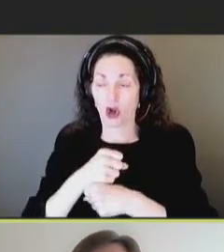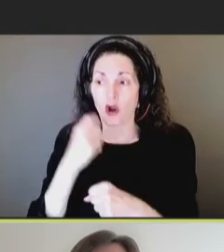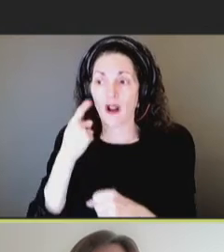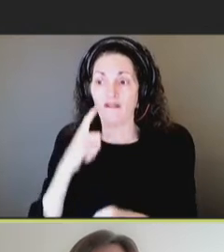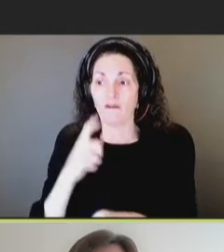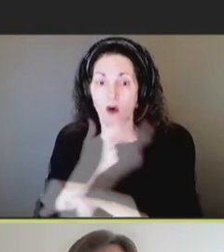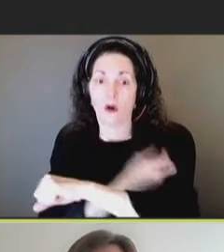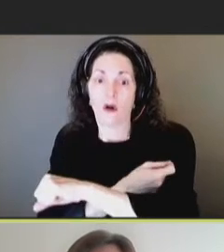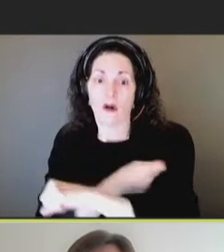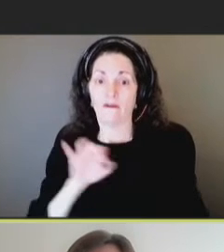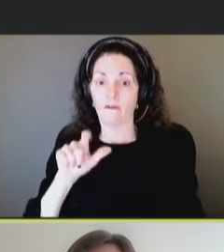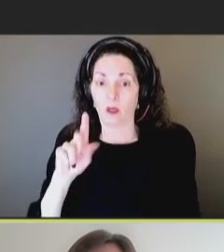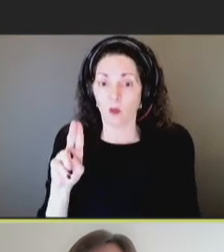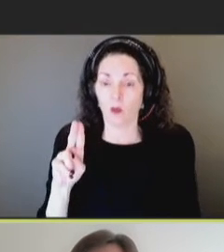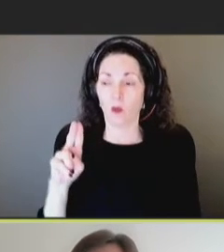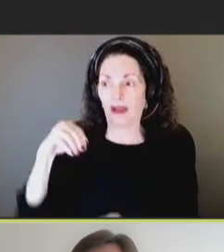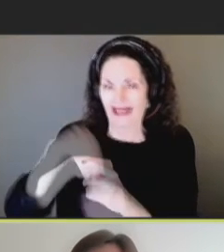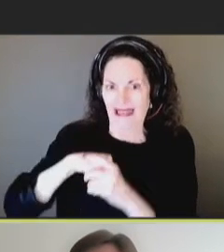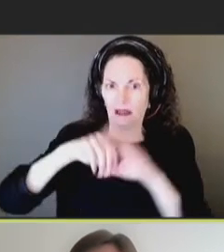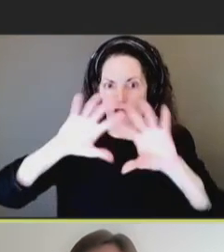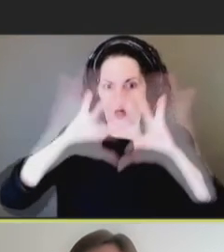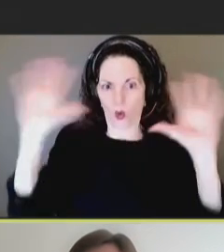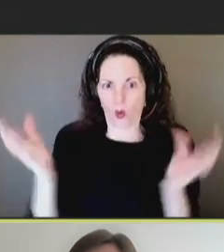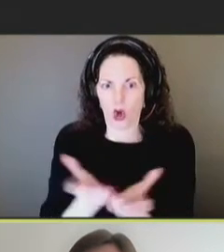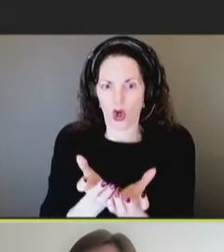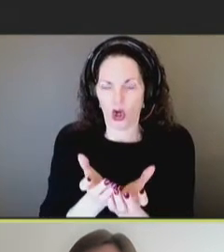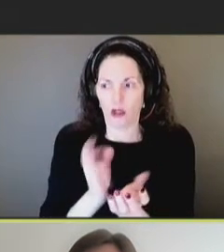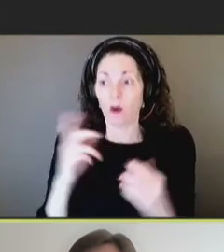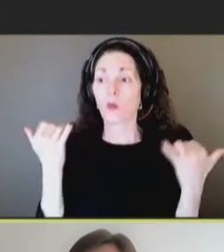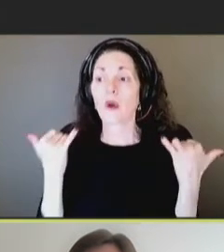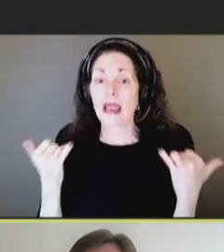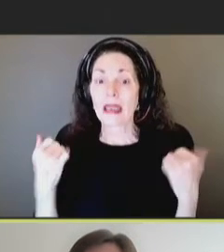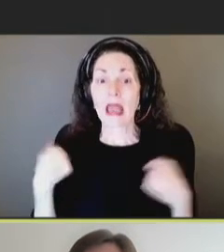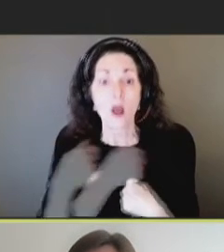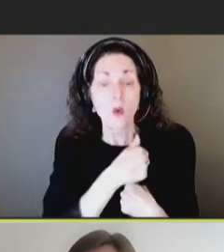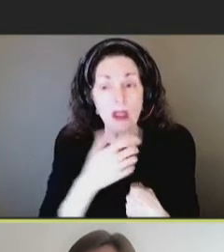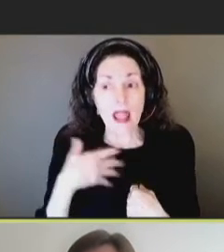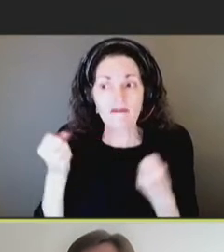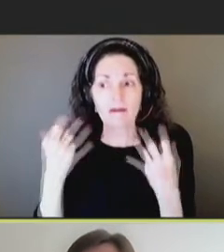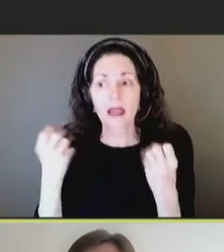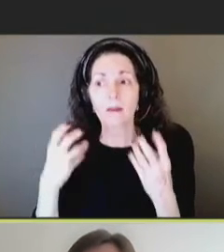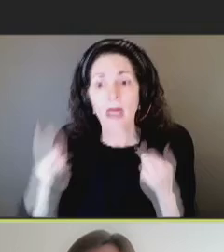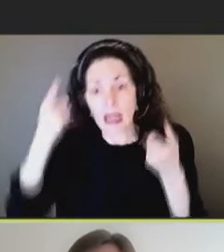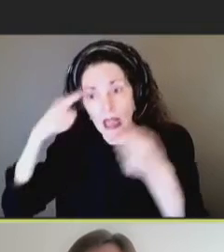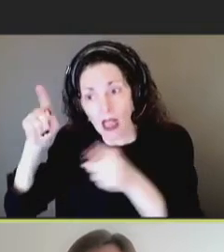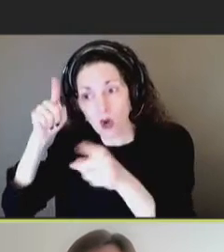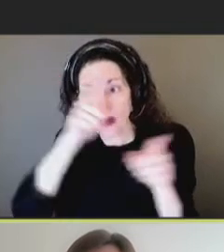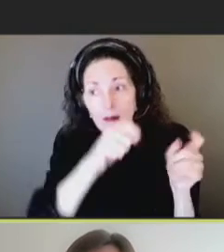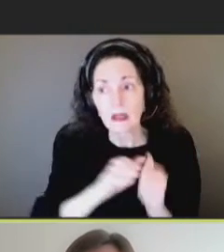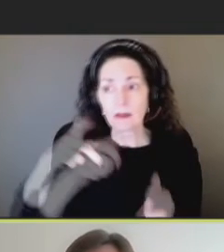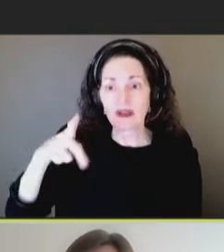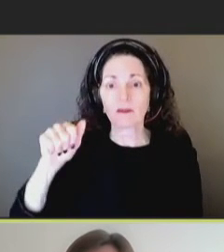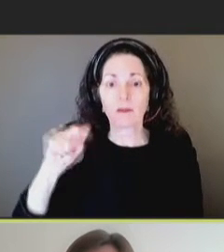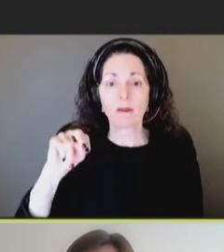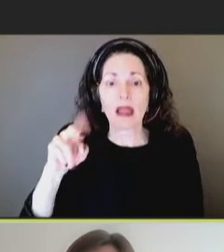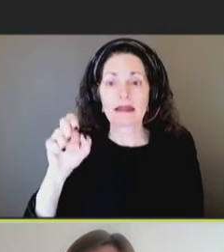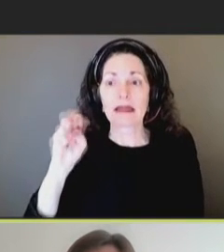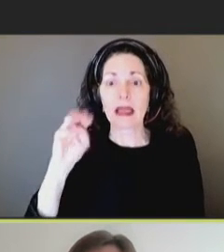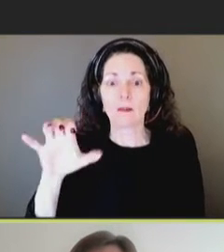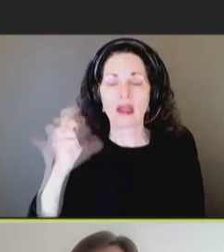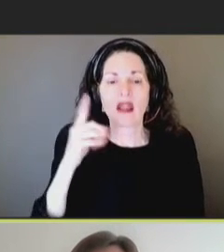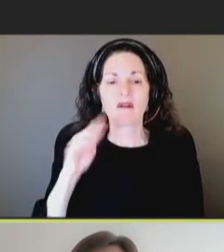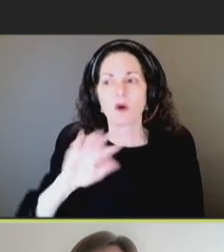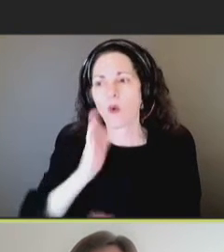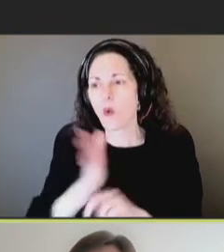we hold pandemic preparedness agreements with over 30 governments worldwide. We have